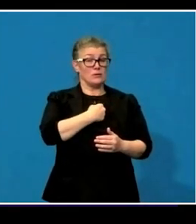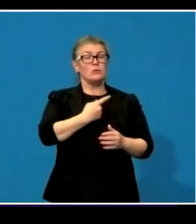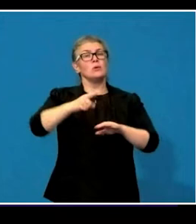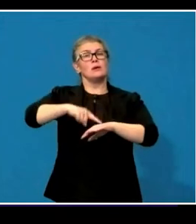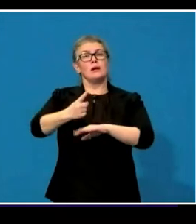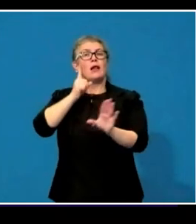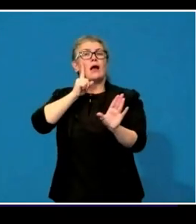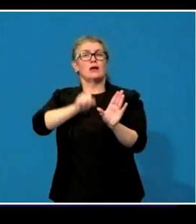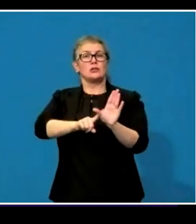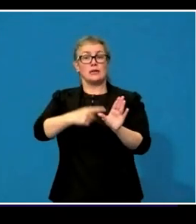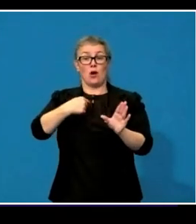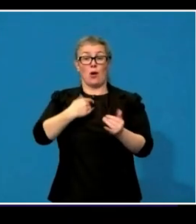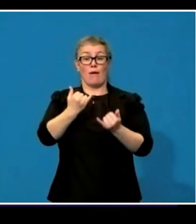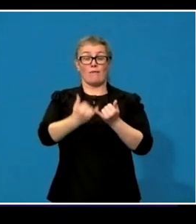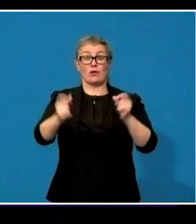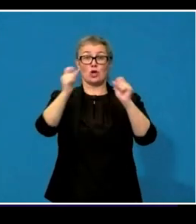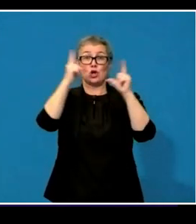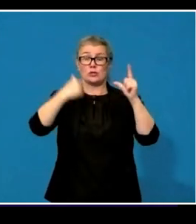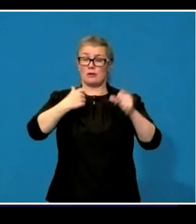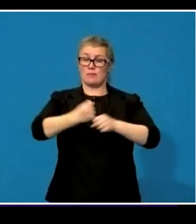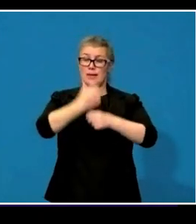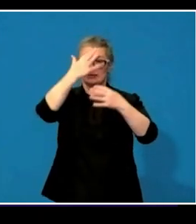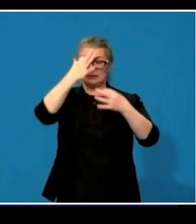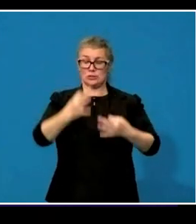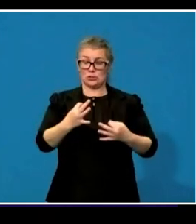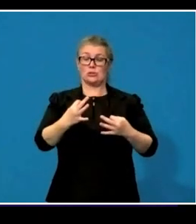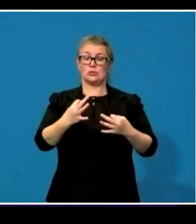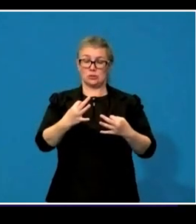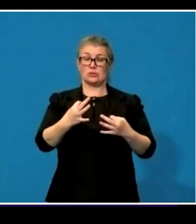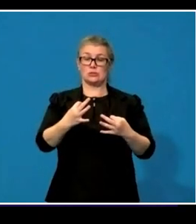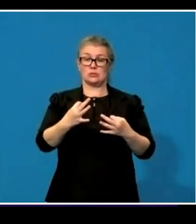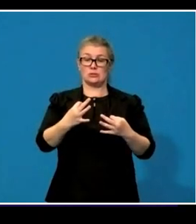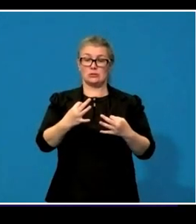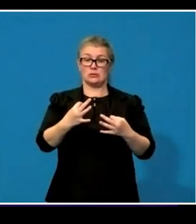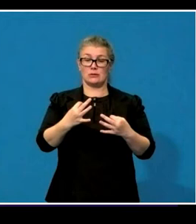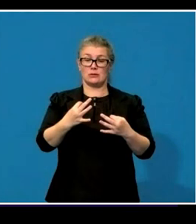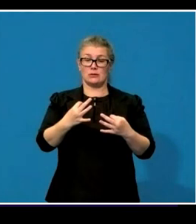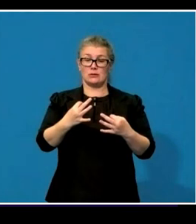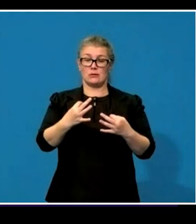made a very conscious decision that I needed to be able to become more than just his